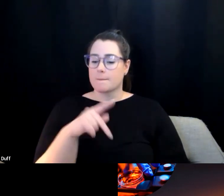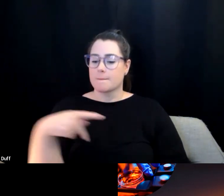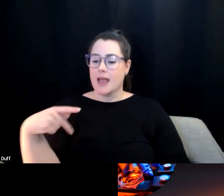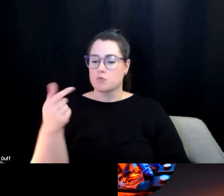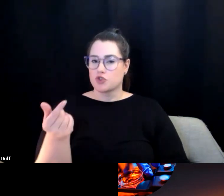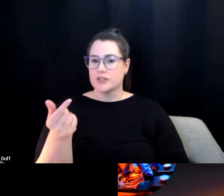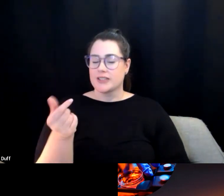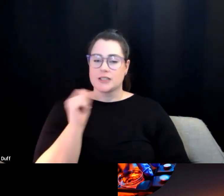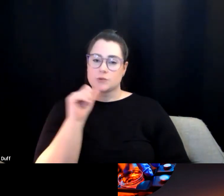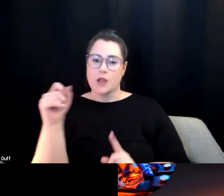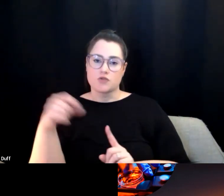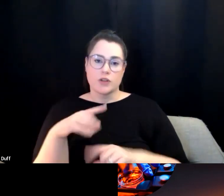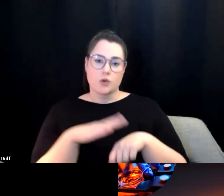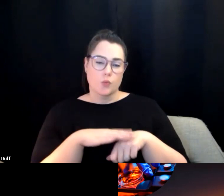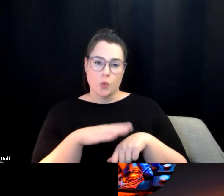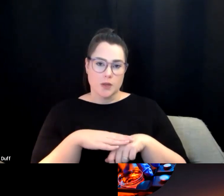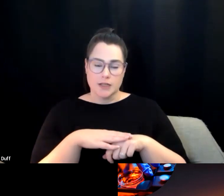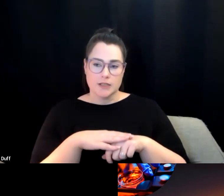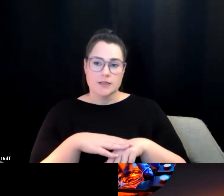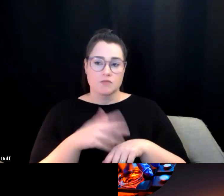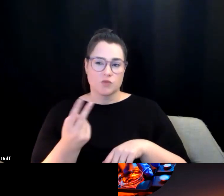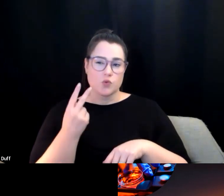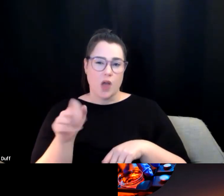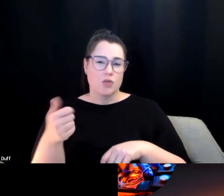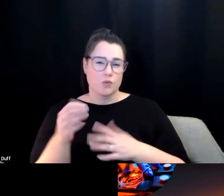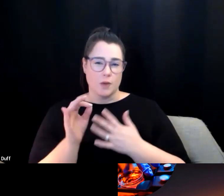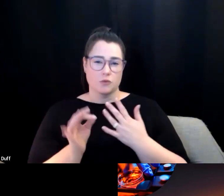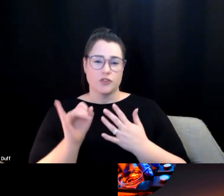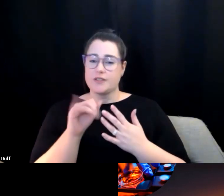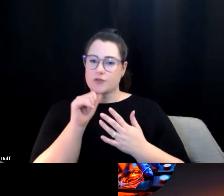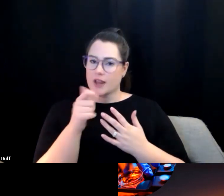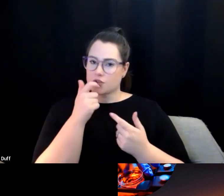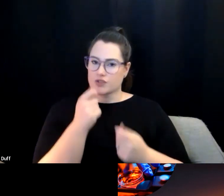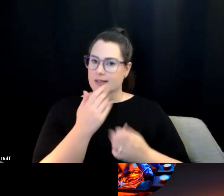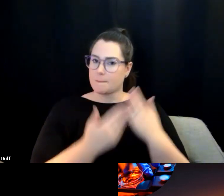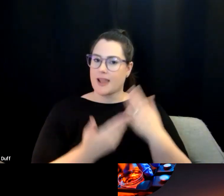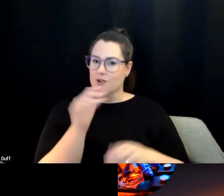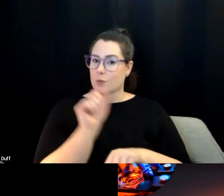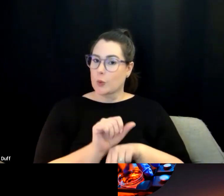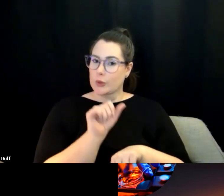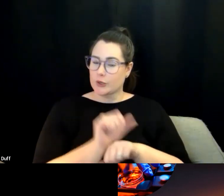So that is another option if that is something you're not interested in doing.